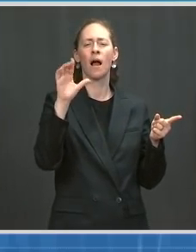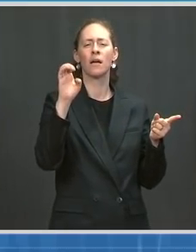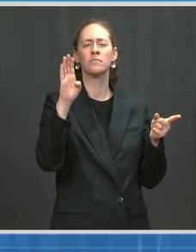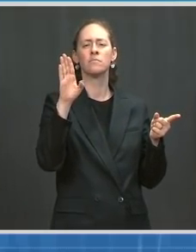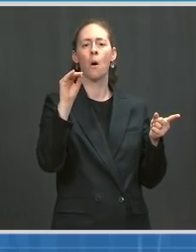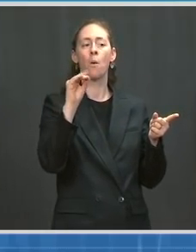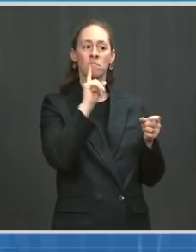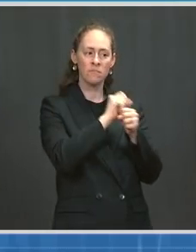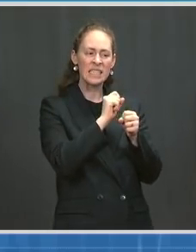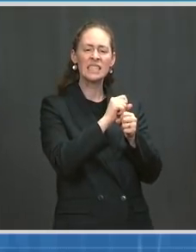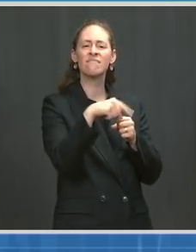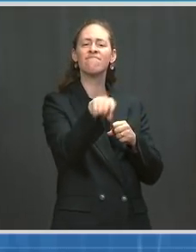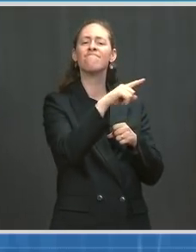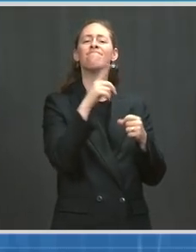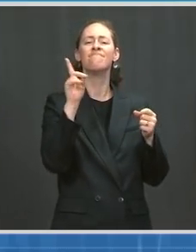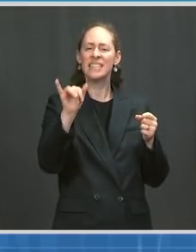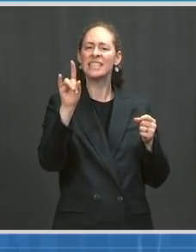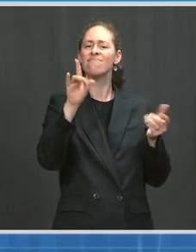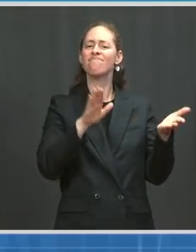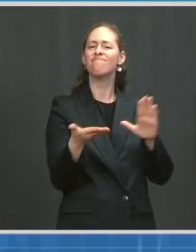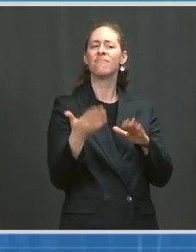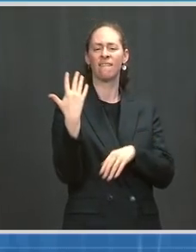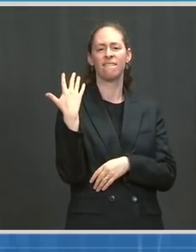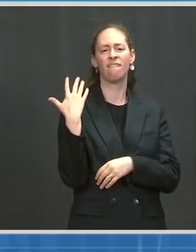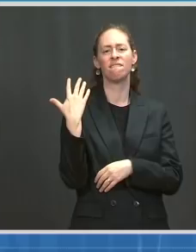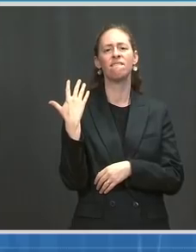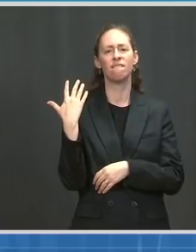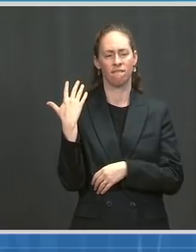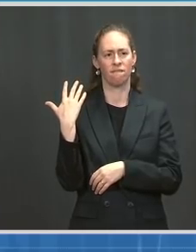That vaccines protect you. They protect your family.